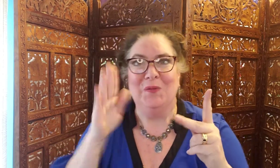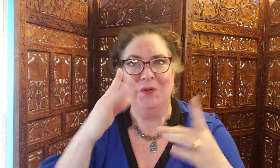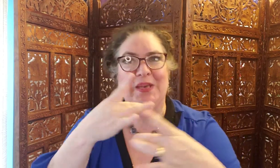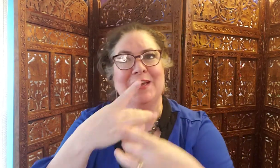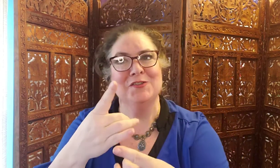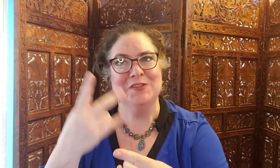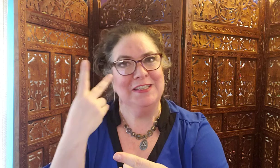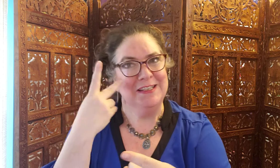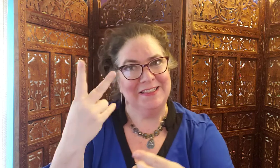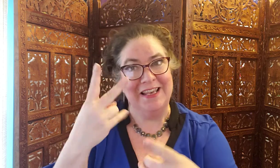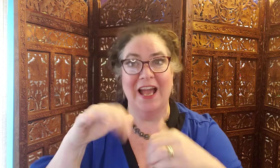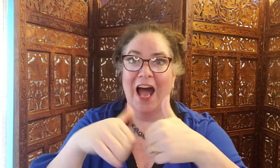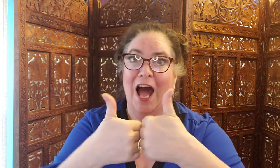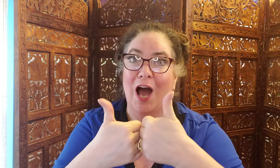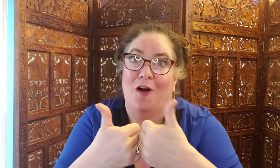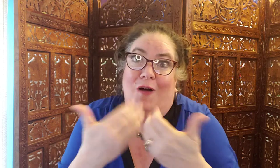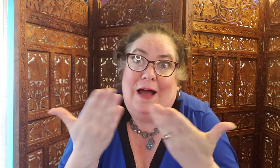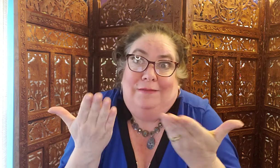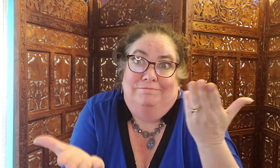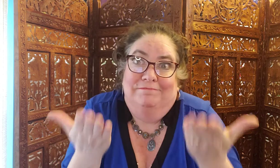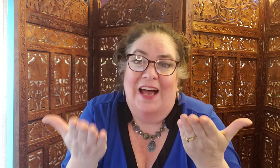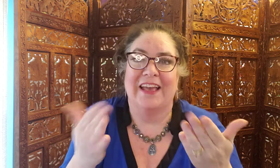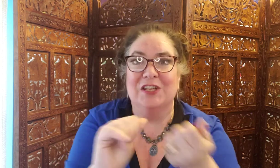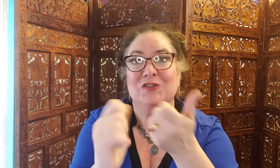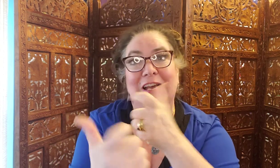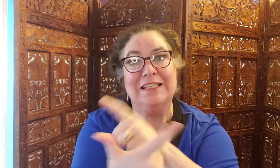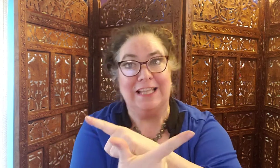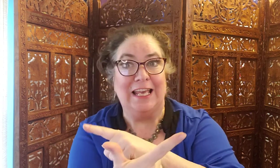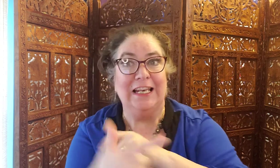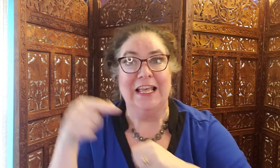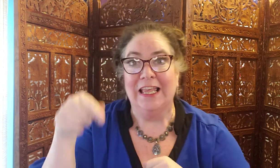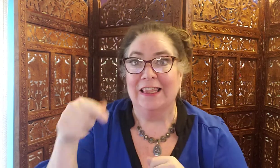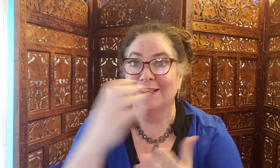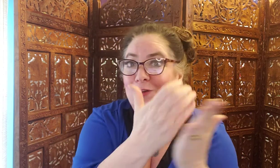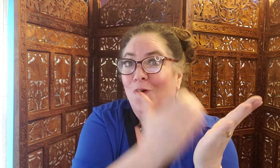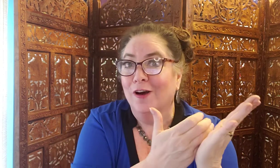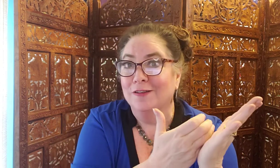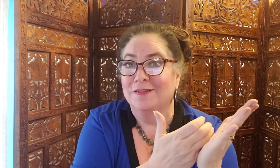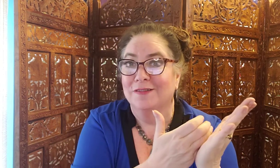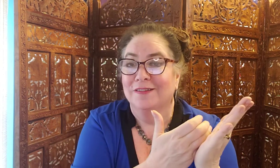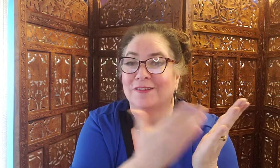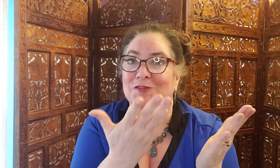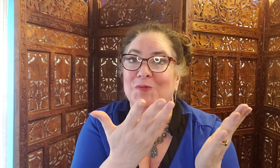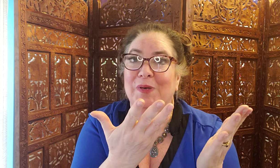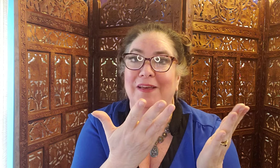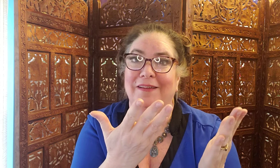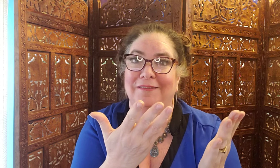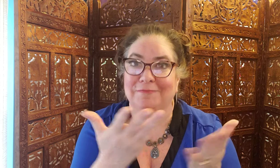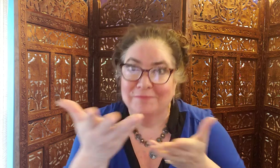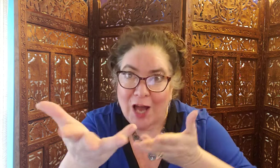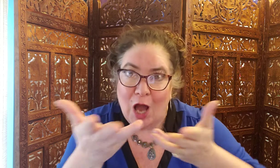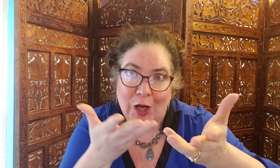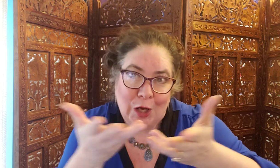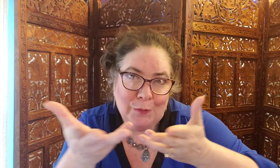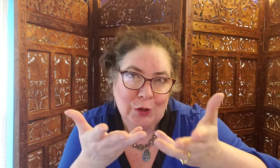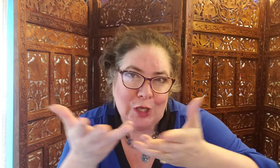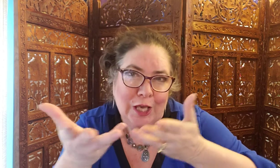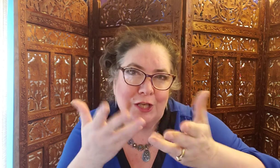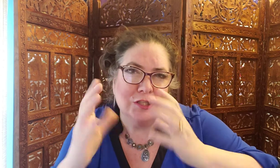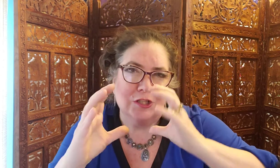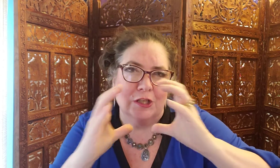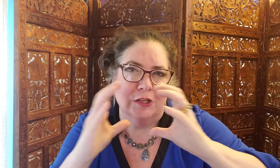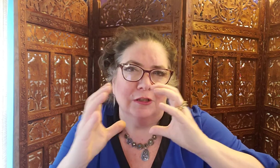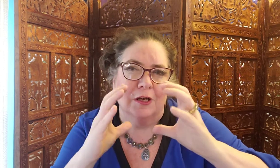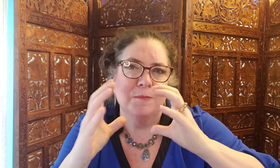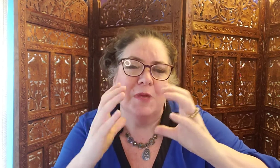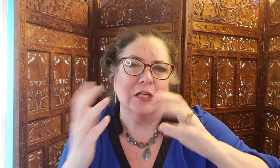will be interesting to see how I can translate this course into being a communication, and mix